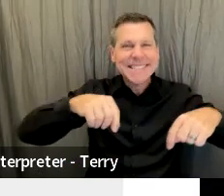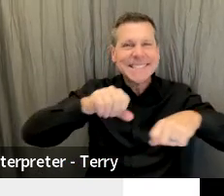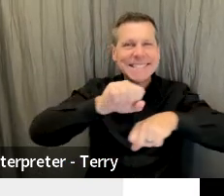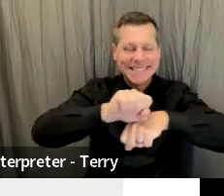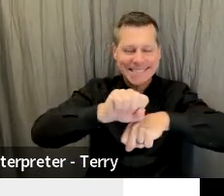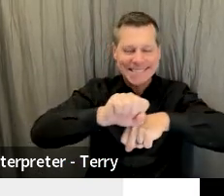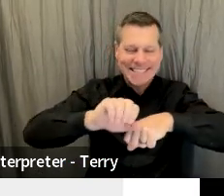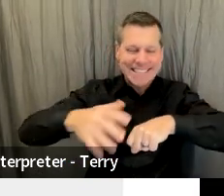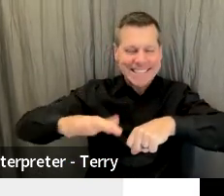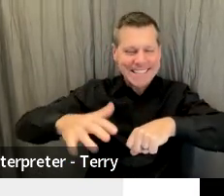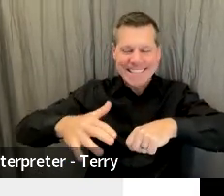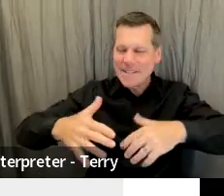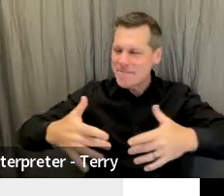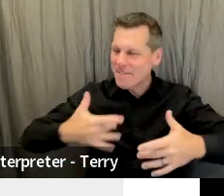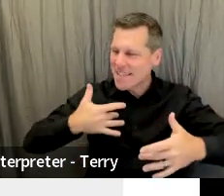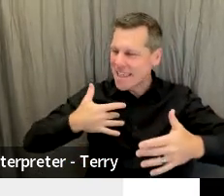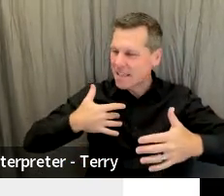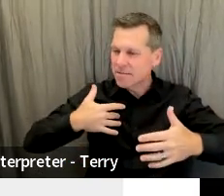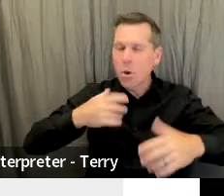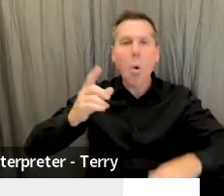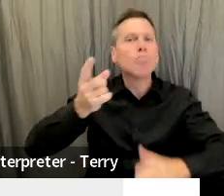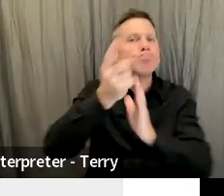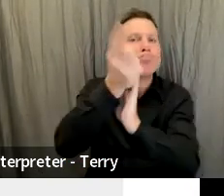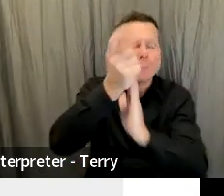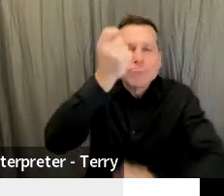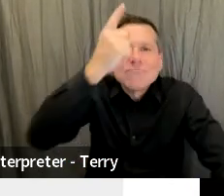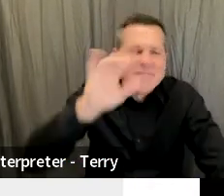why it took us a little while to grapple with this, because, well, we had well,